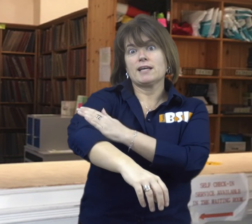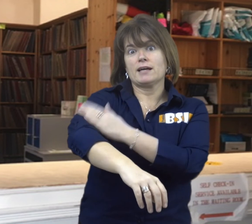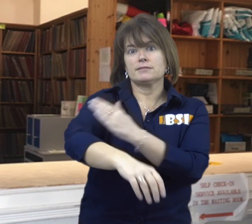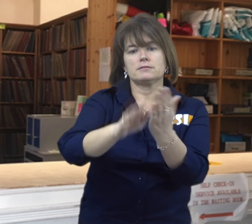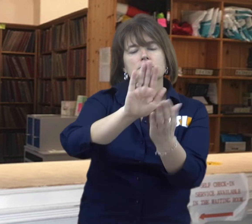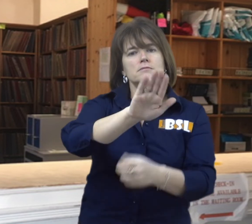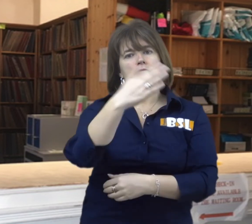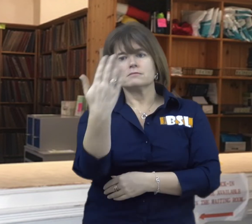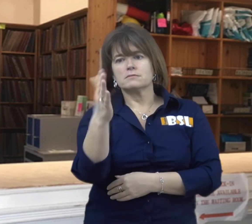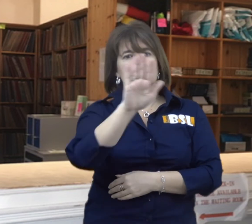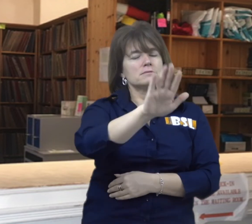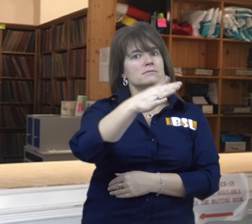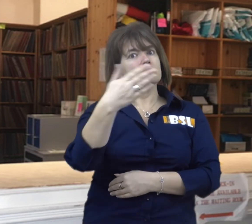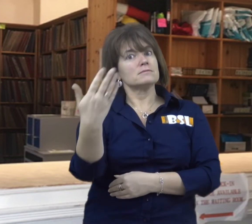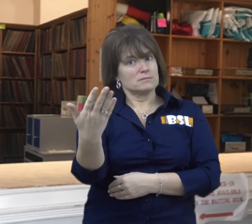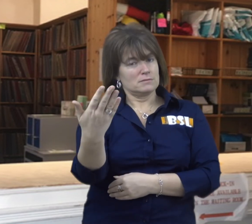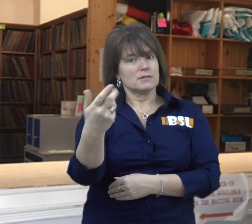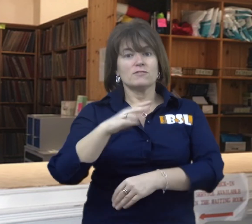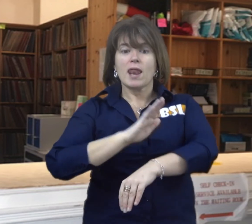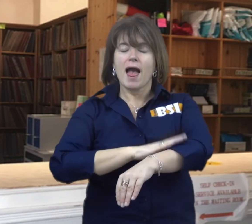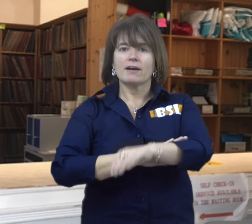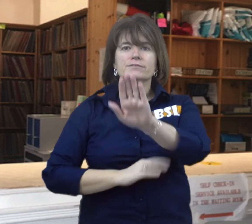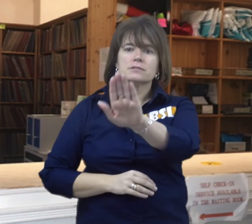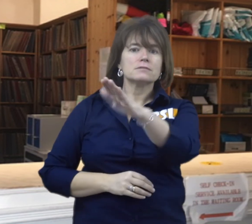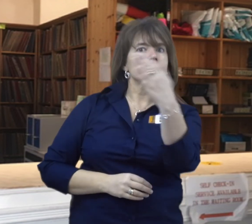So if you are right-handed move like this